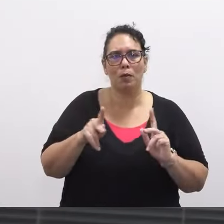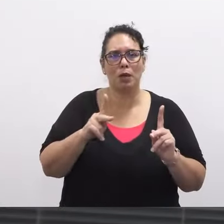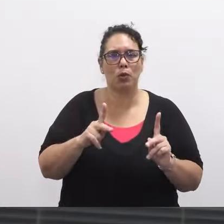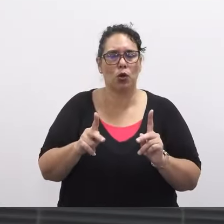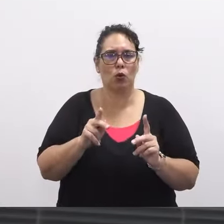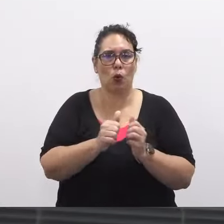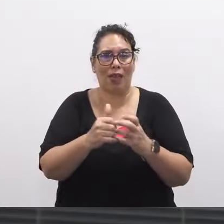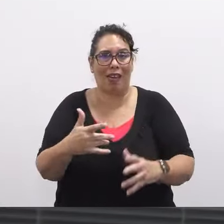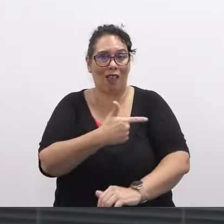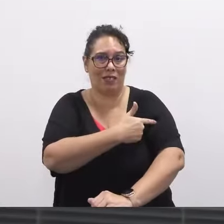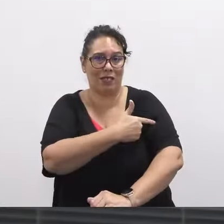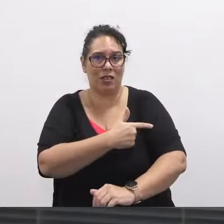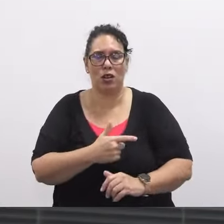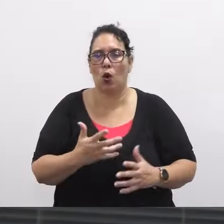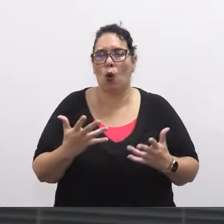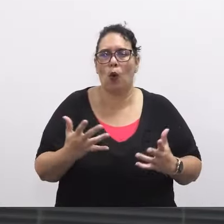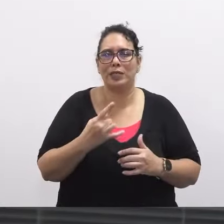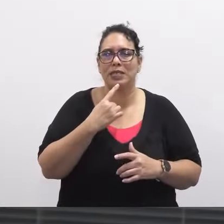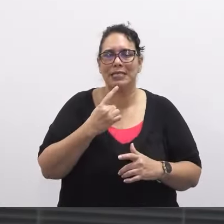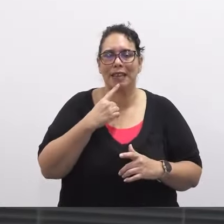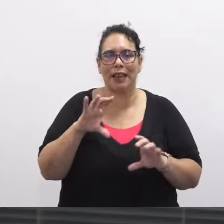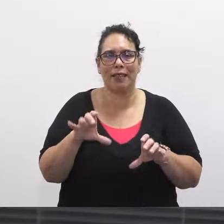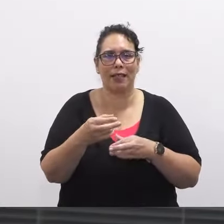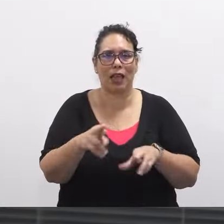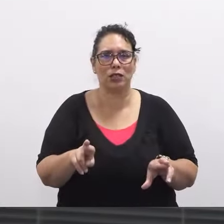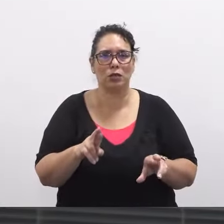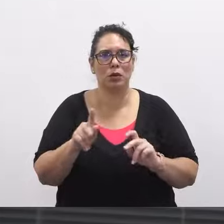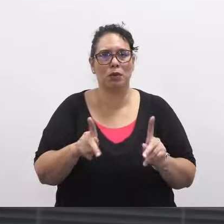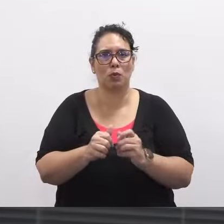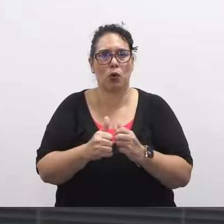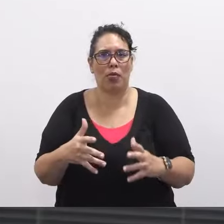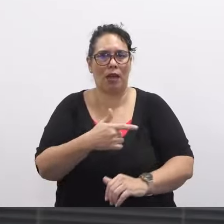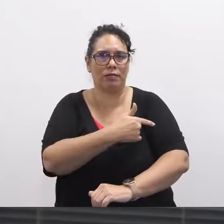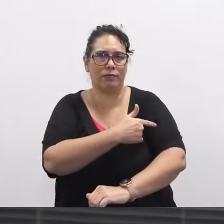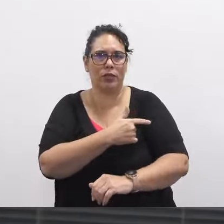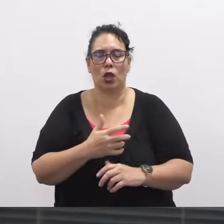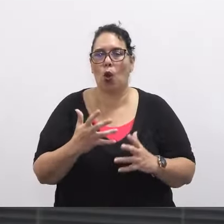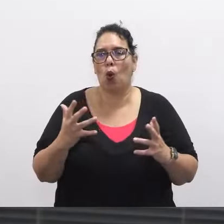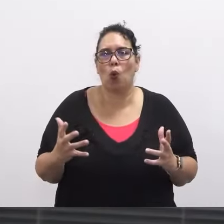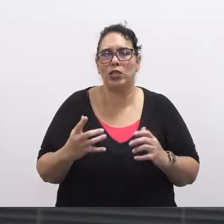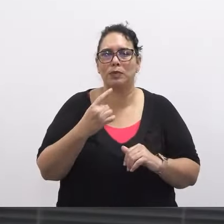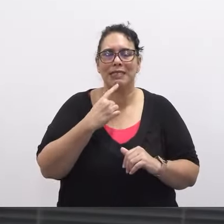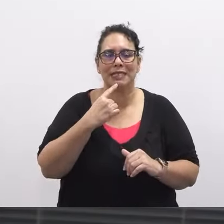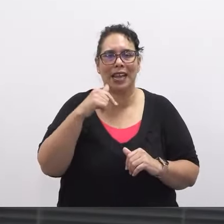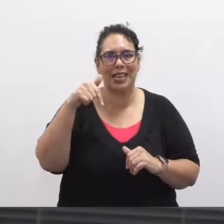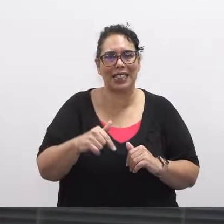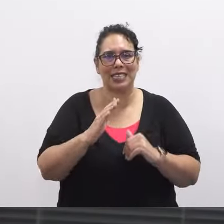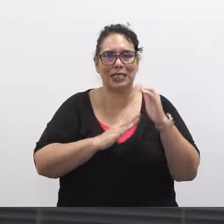What is being said in the classrooms about the unvaccinated? What is being said in this building about the unvaccinated?